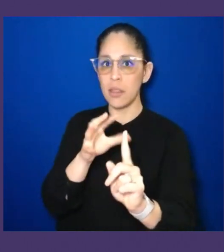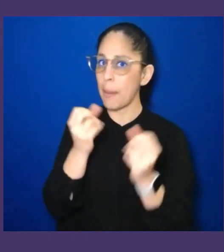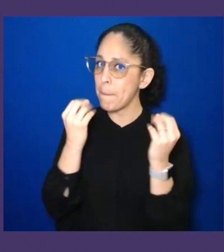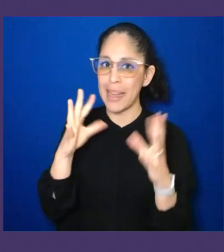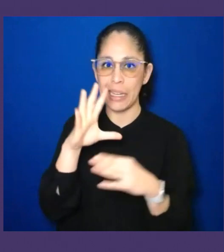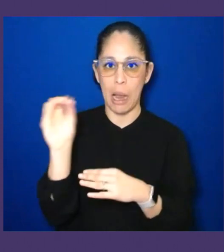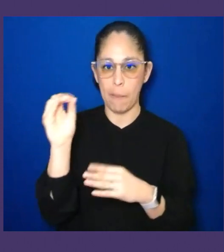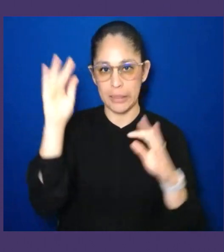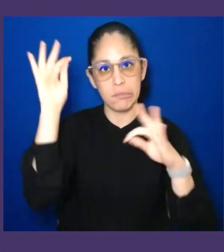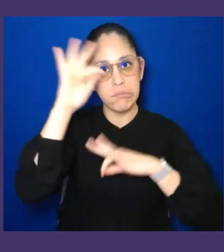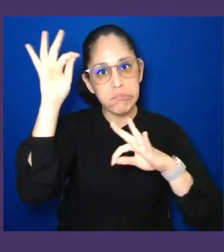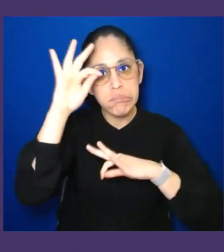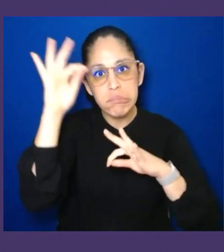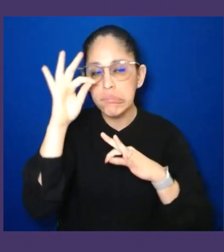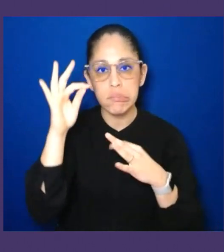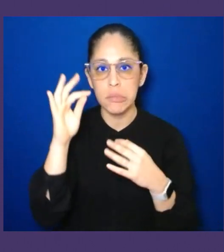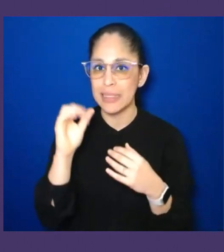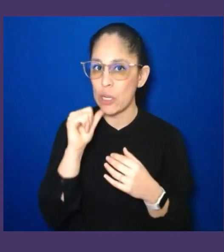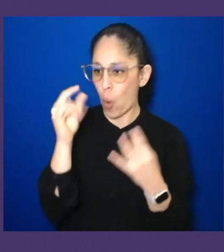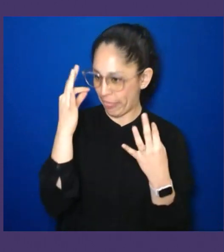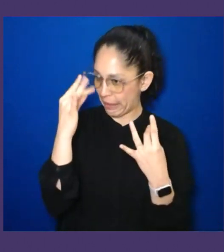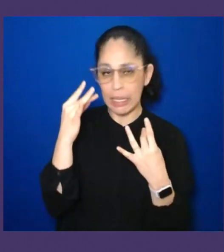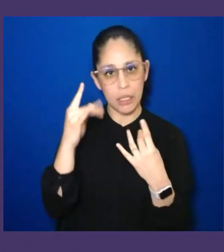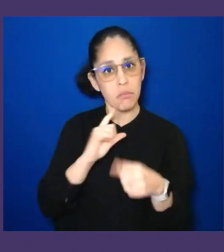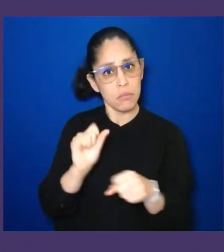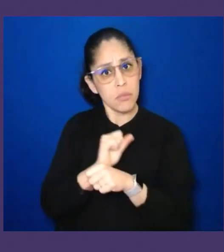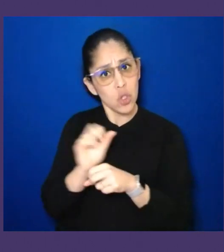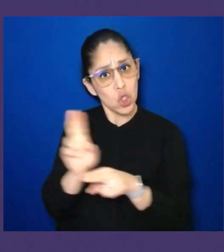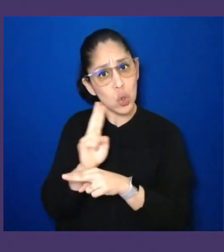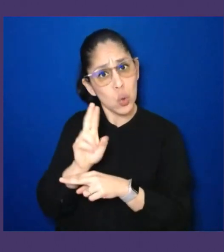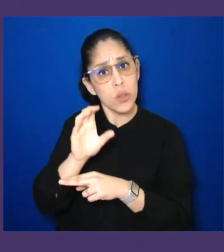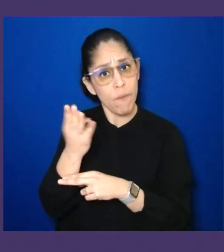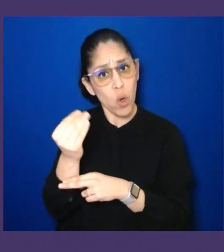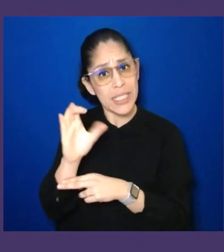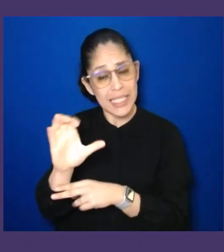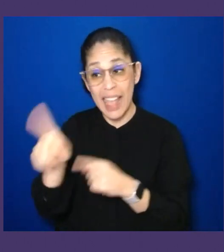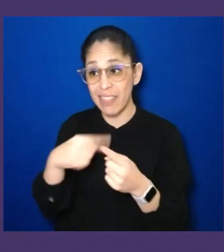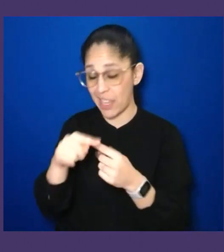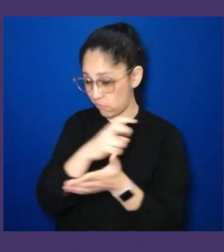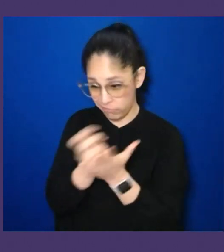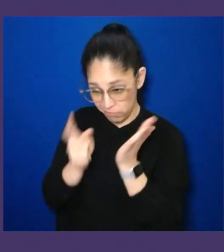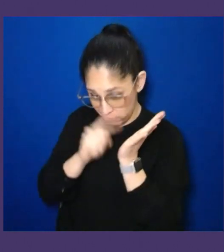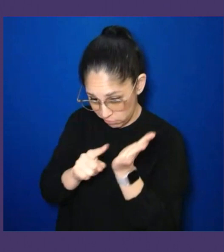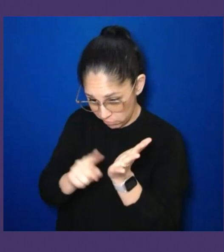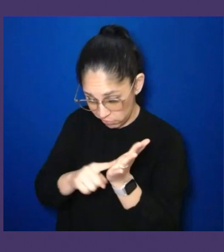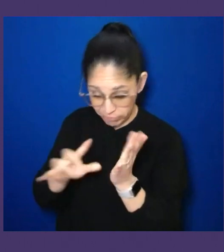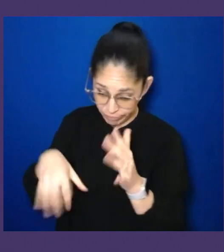They don't think they do it. Then they do some digging, get a layer down within their own operations,